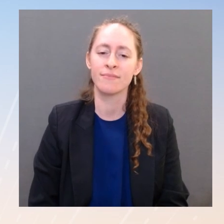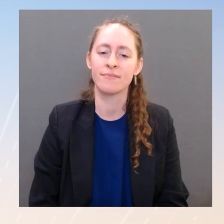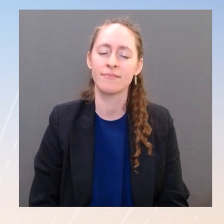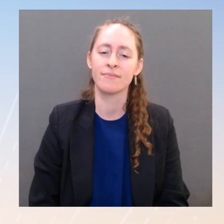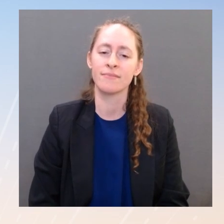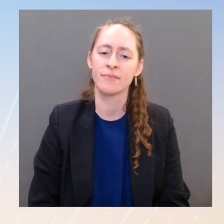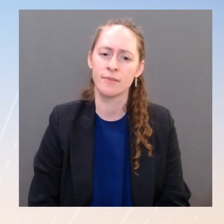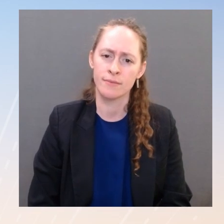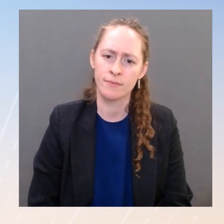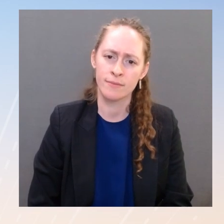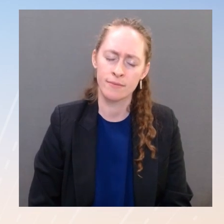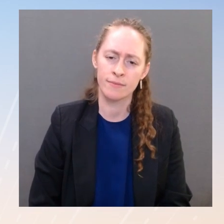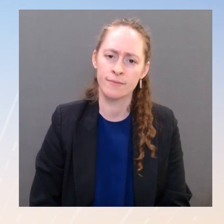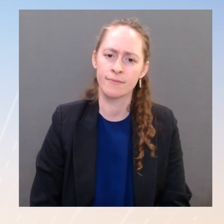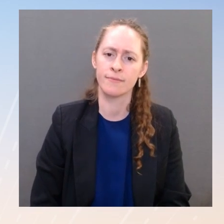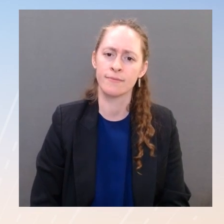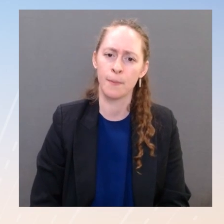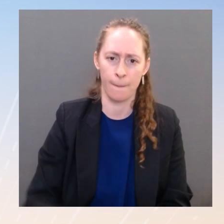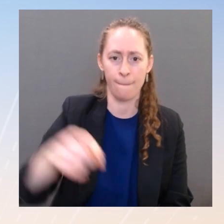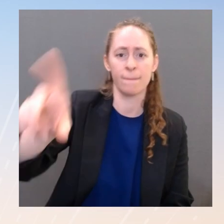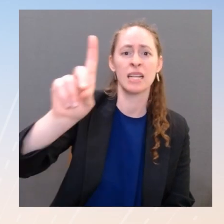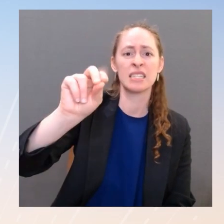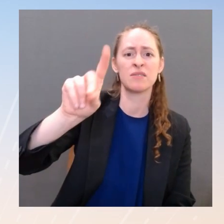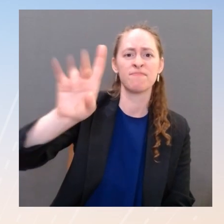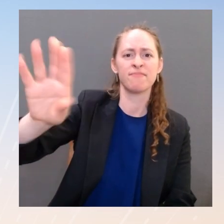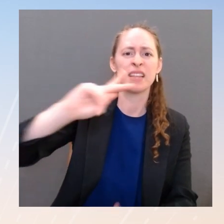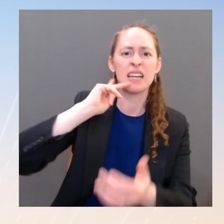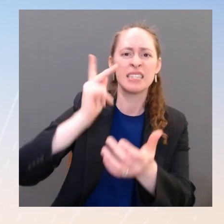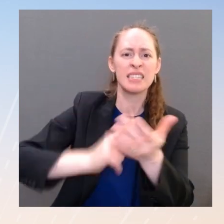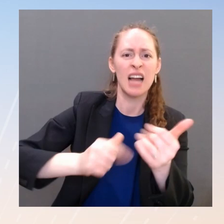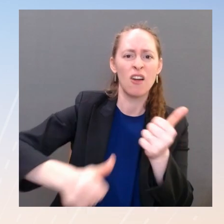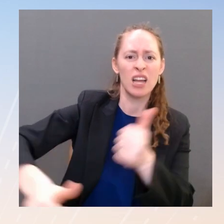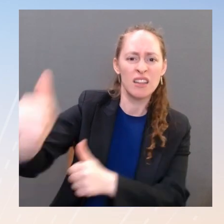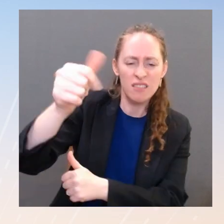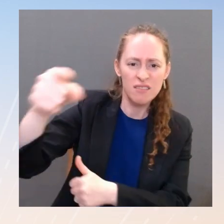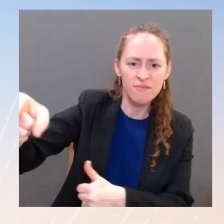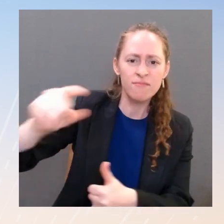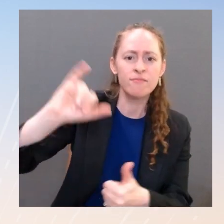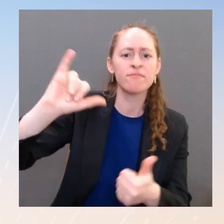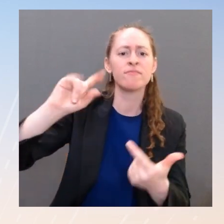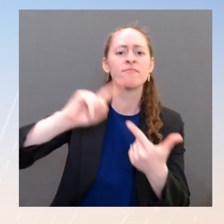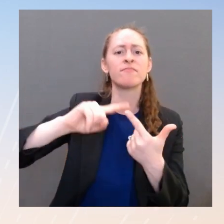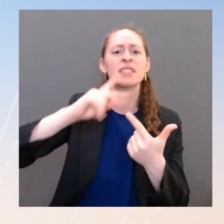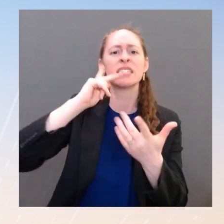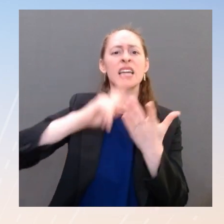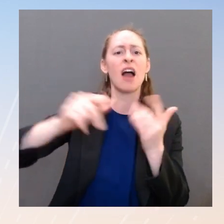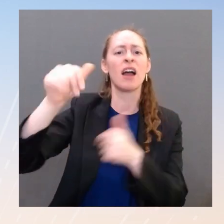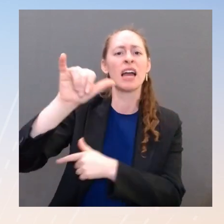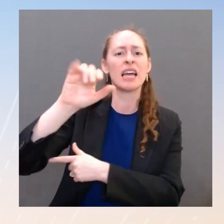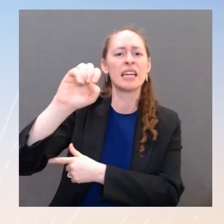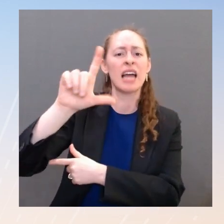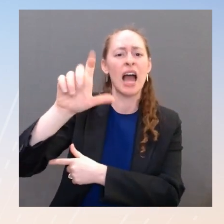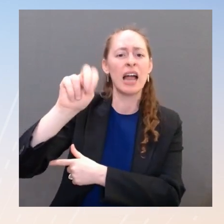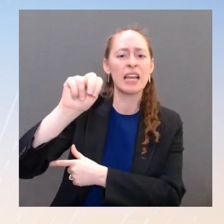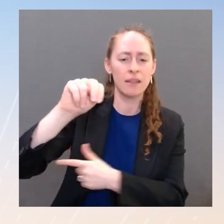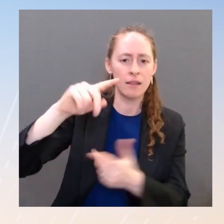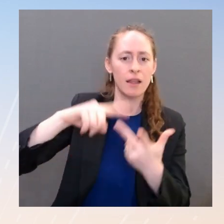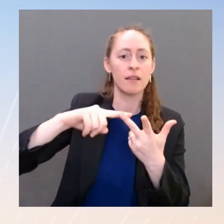should we expect that it's only a matter of time before President Biden goes? Ms. Psaki: Well, there's no plans in the works at this time, and obviously, we'll continue to assess.